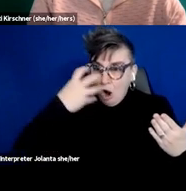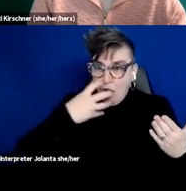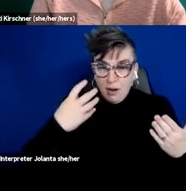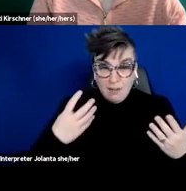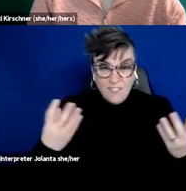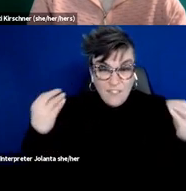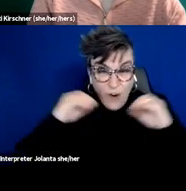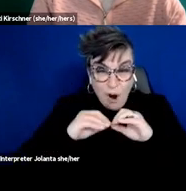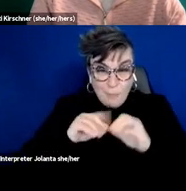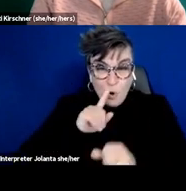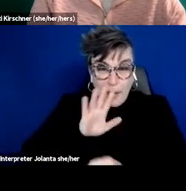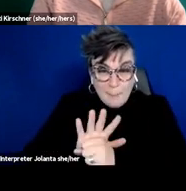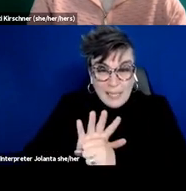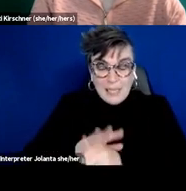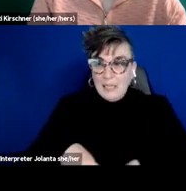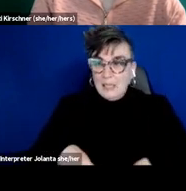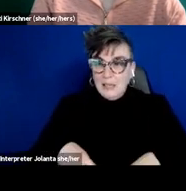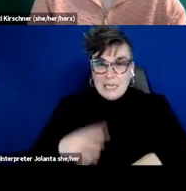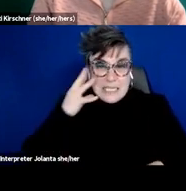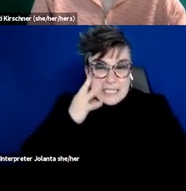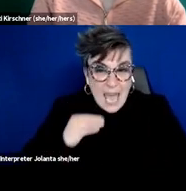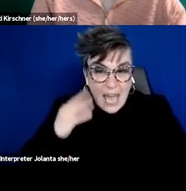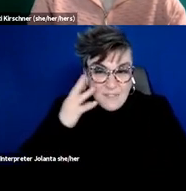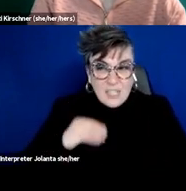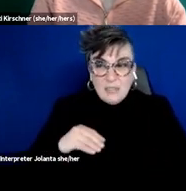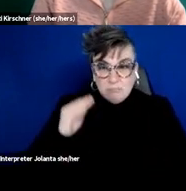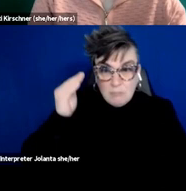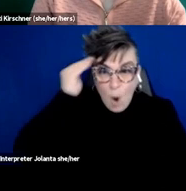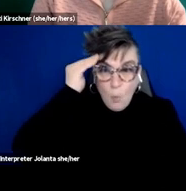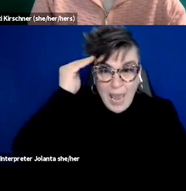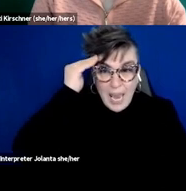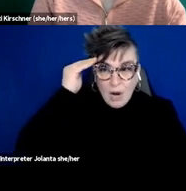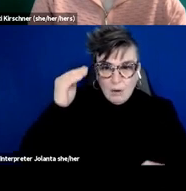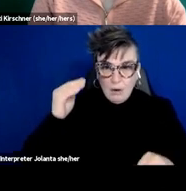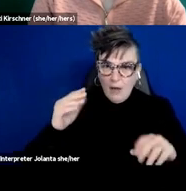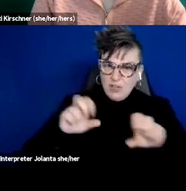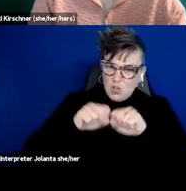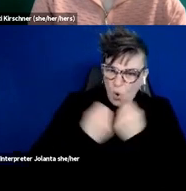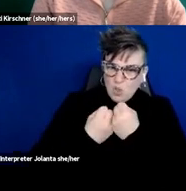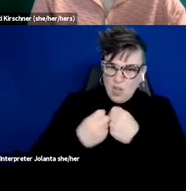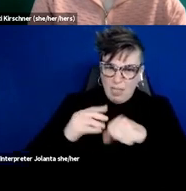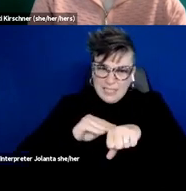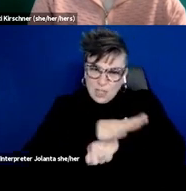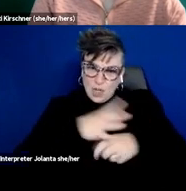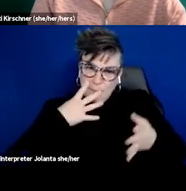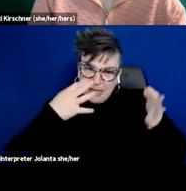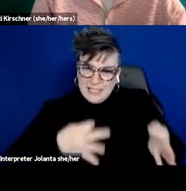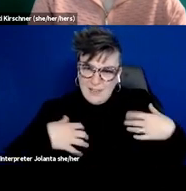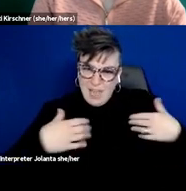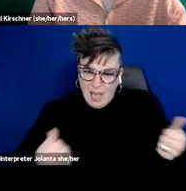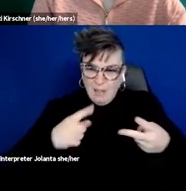far more savvy, far more aware of social determinants of health, of reproductive justice than certainly